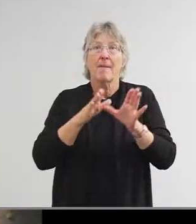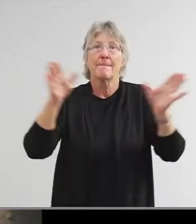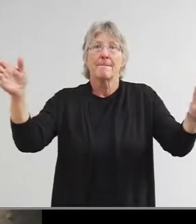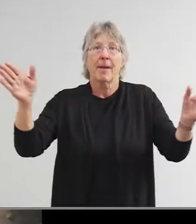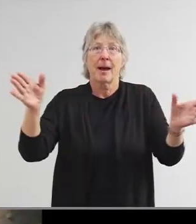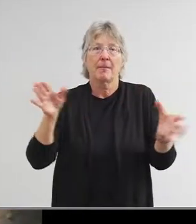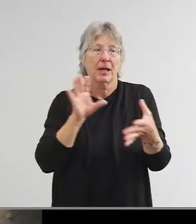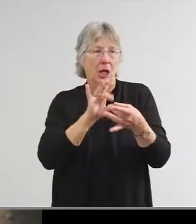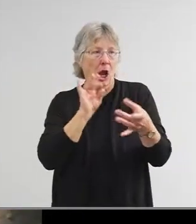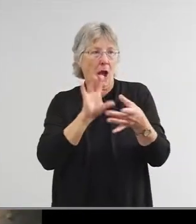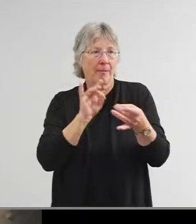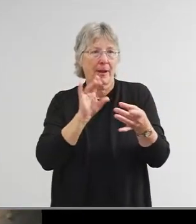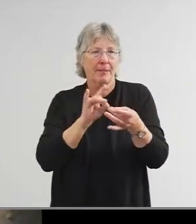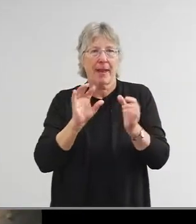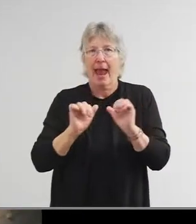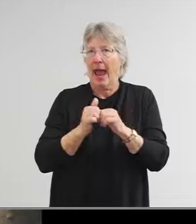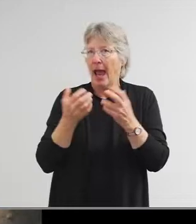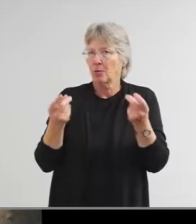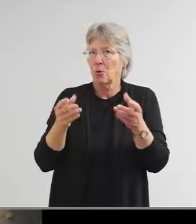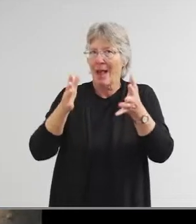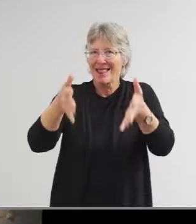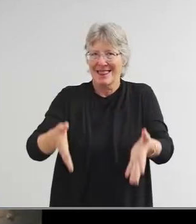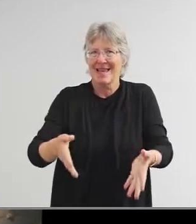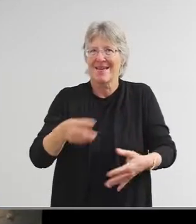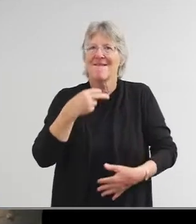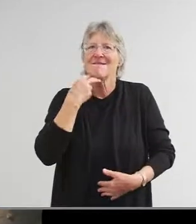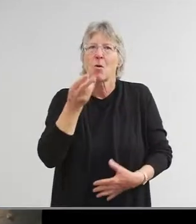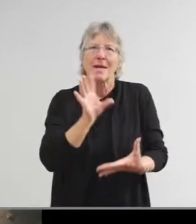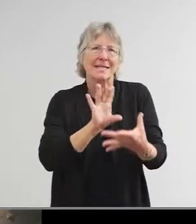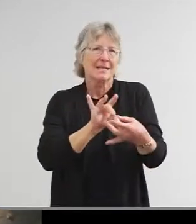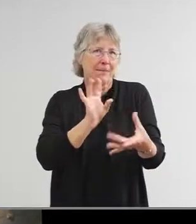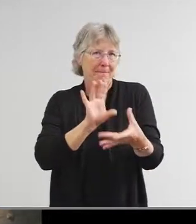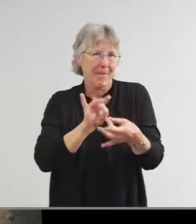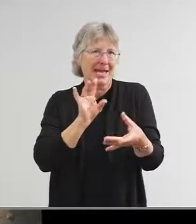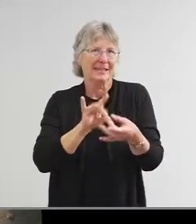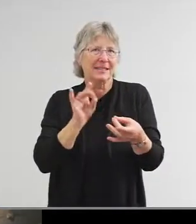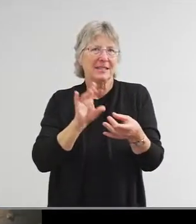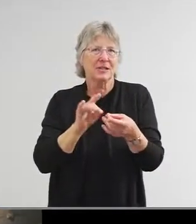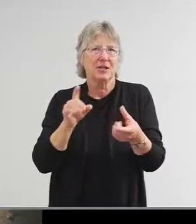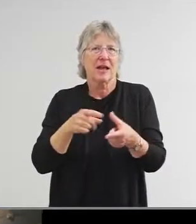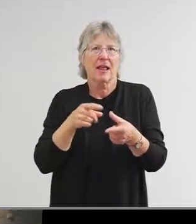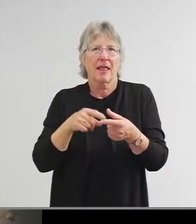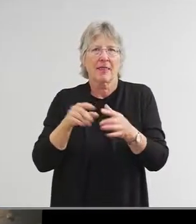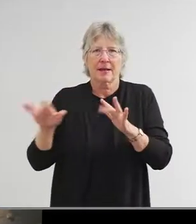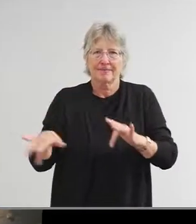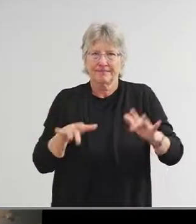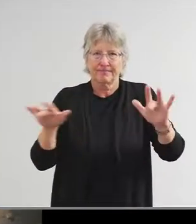by leaving voice messages to be played to the board and the public during our broadcast.